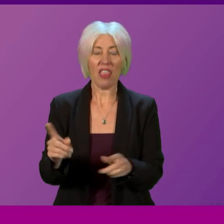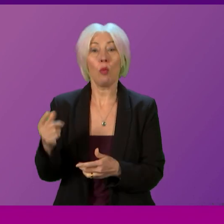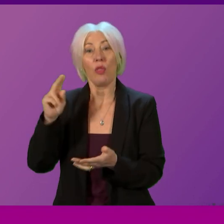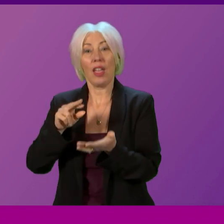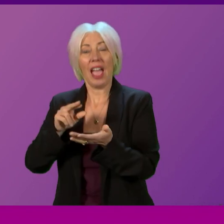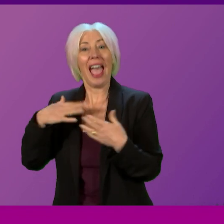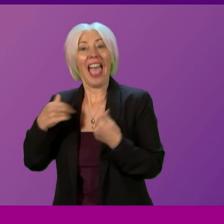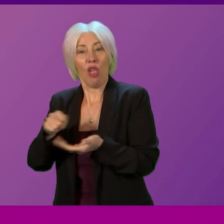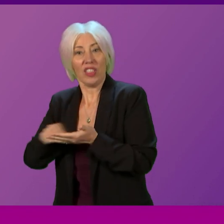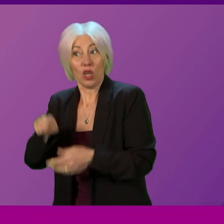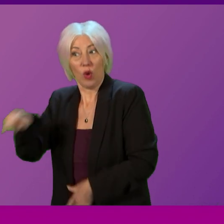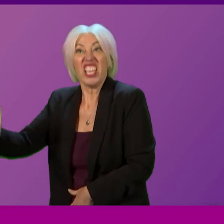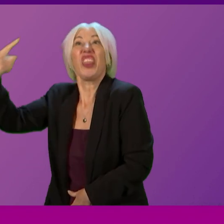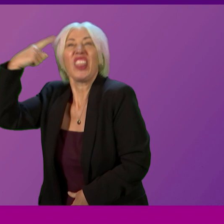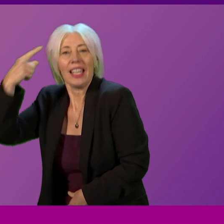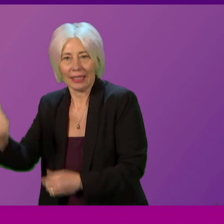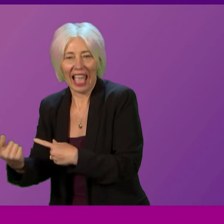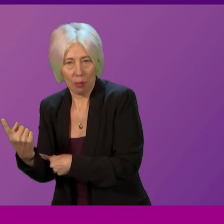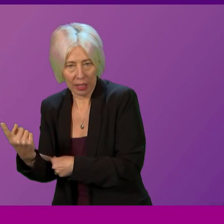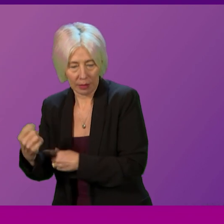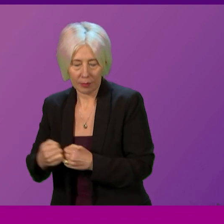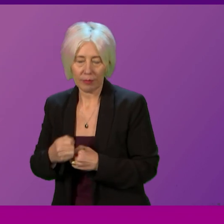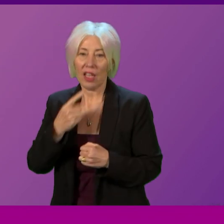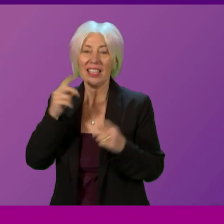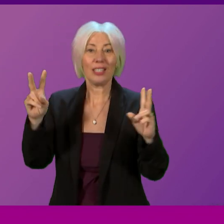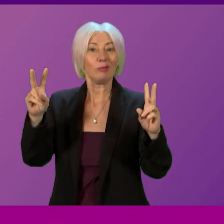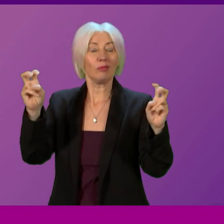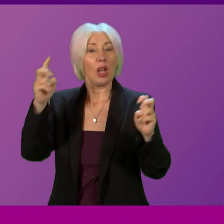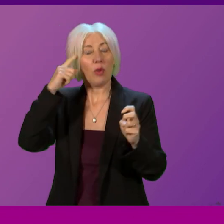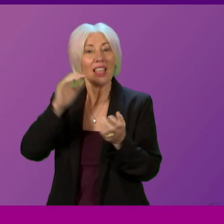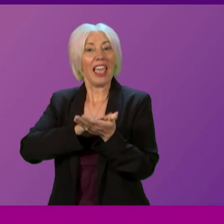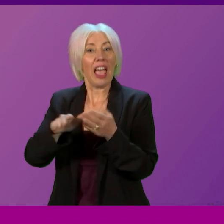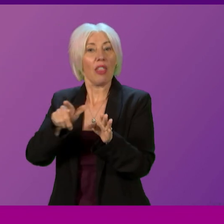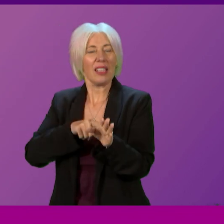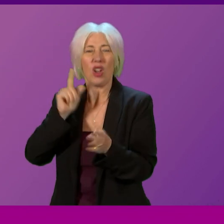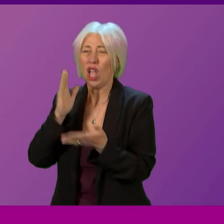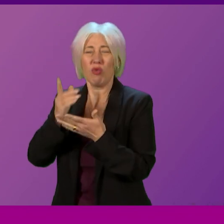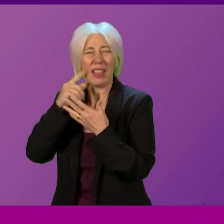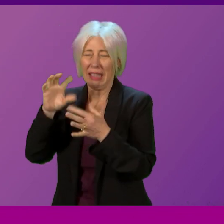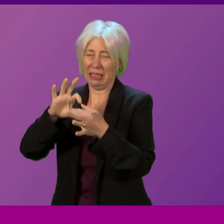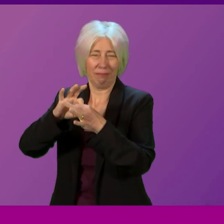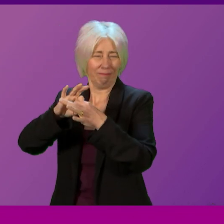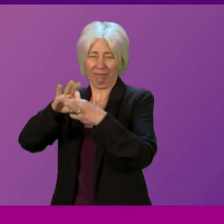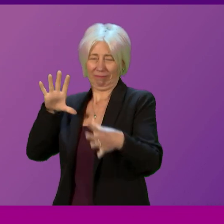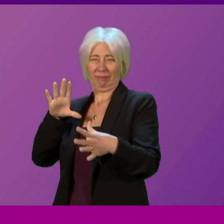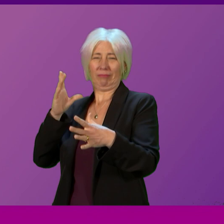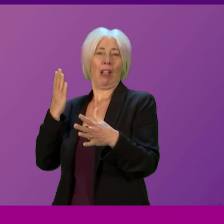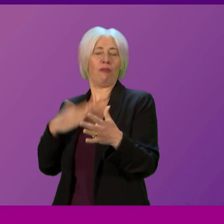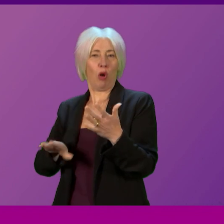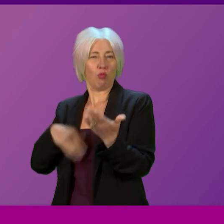They accuse Humza Yousaf of being “divorced from reality”. They are right, are they not?